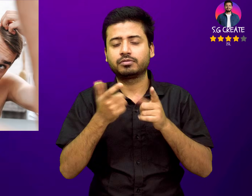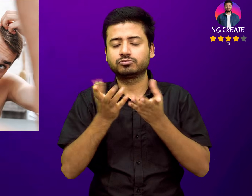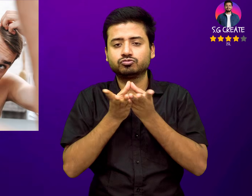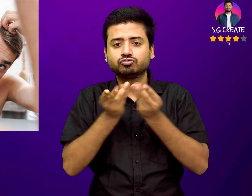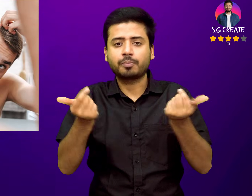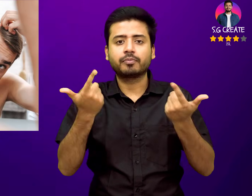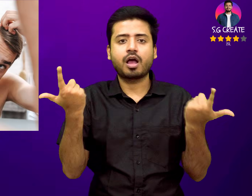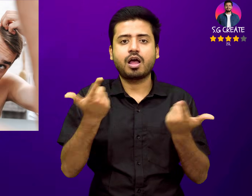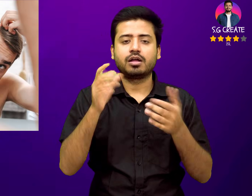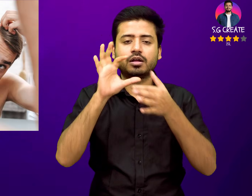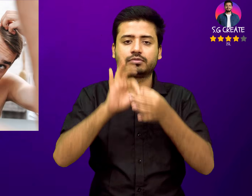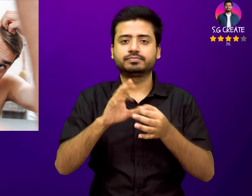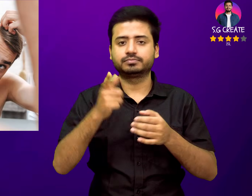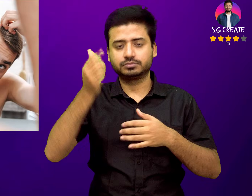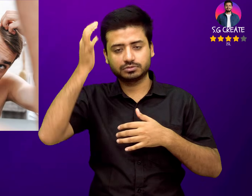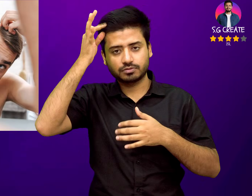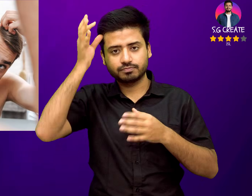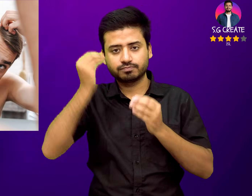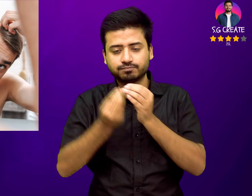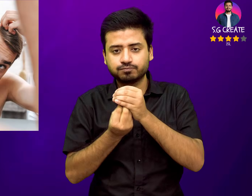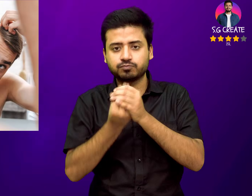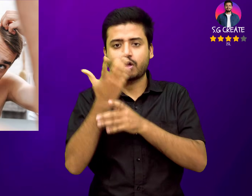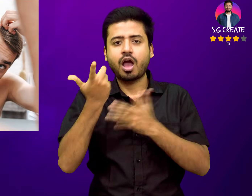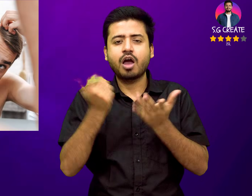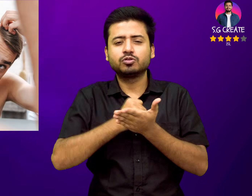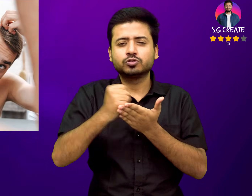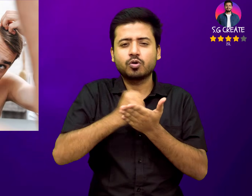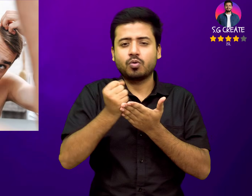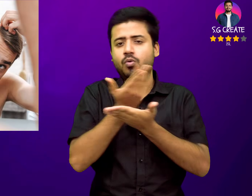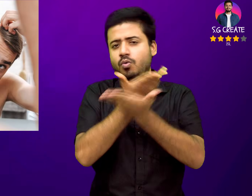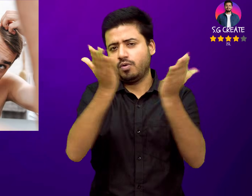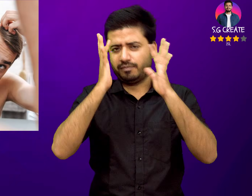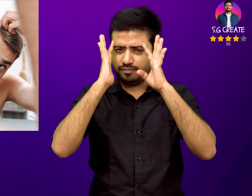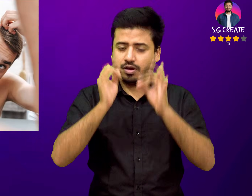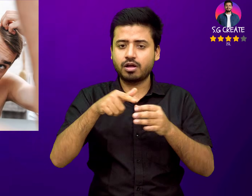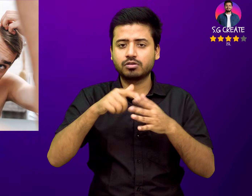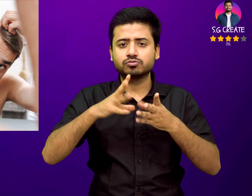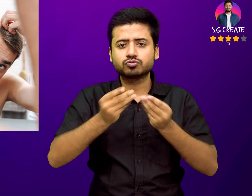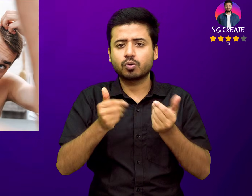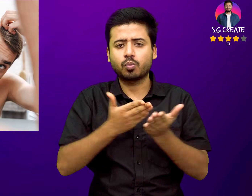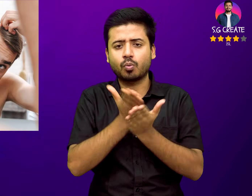actual biochemistry of what happens when these ingredients meet your hair strands and scalp. The